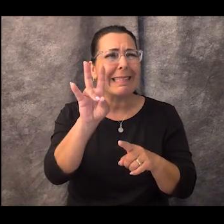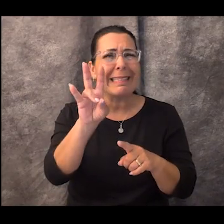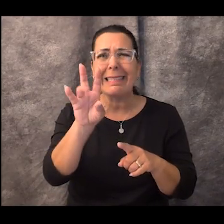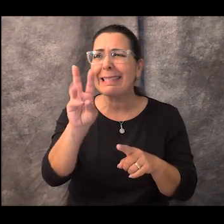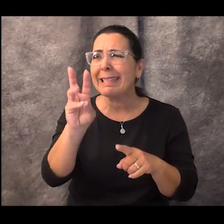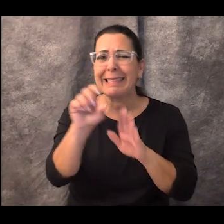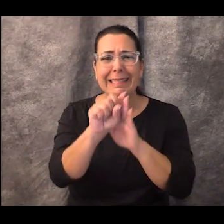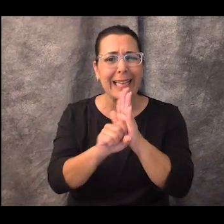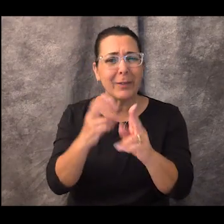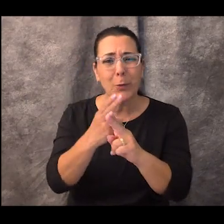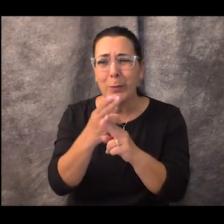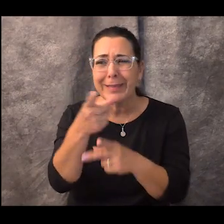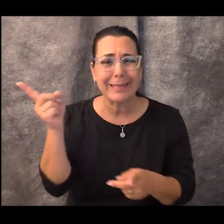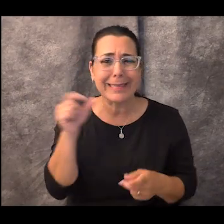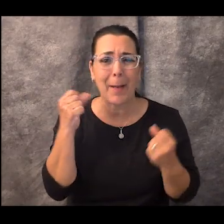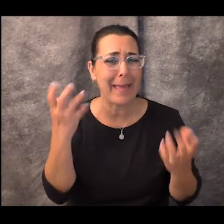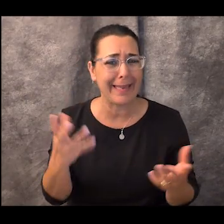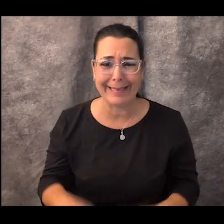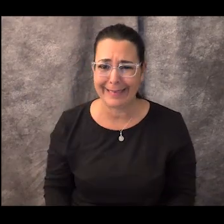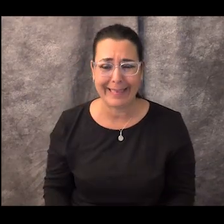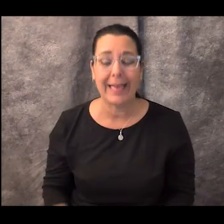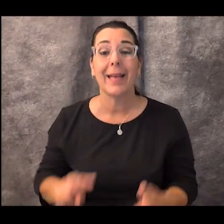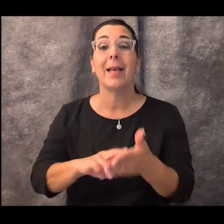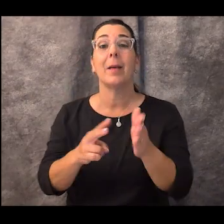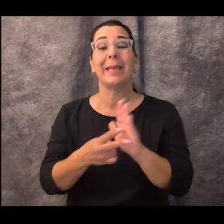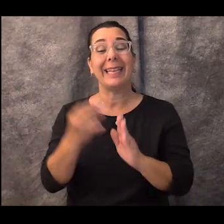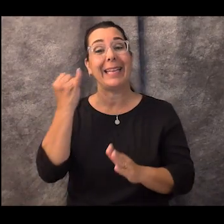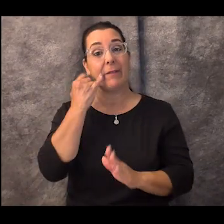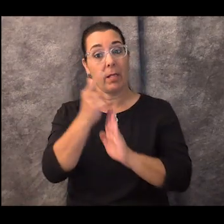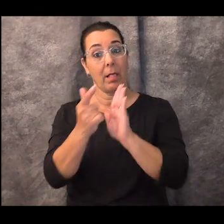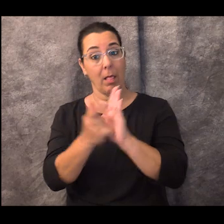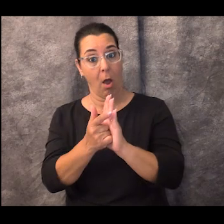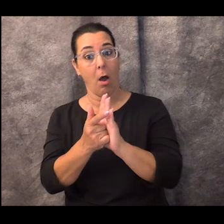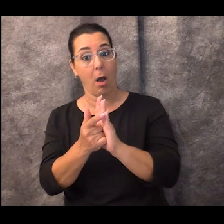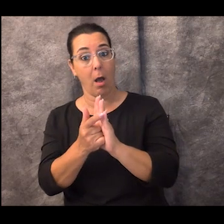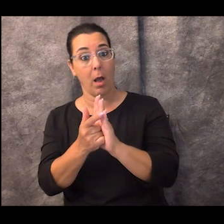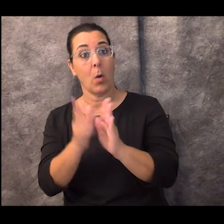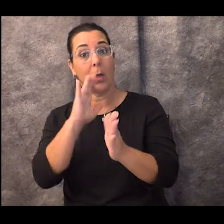So when we look at bills we're seeing proposed where you're required to prove your citizenship. (Eric) Right.